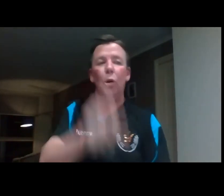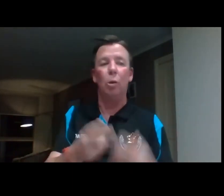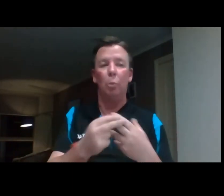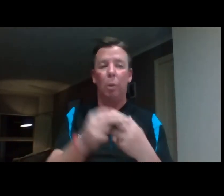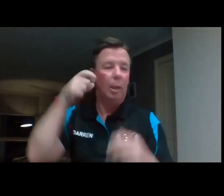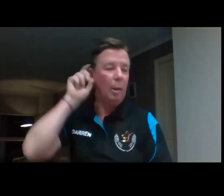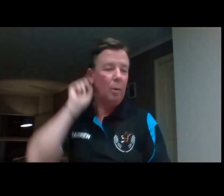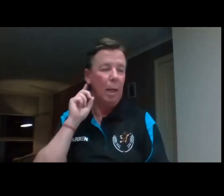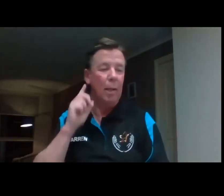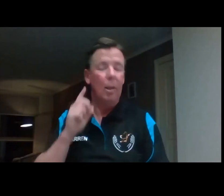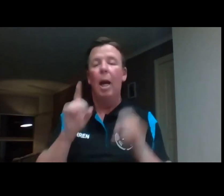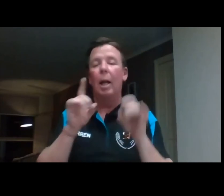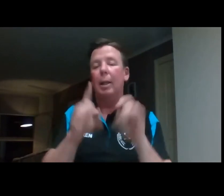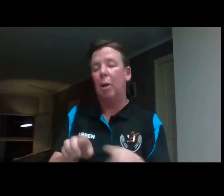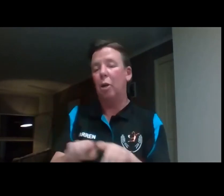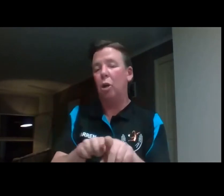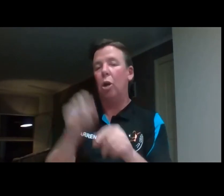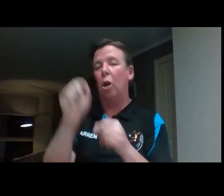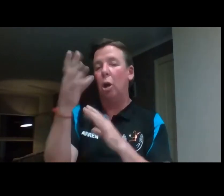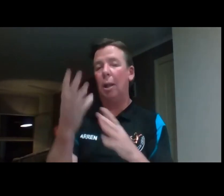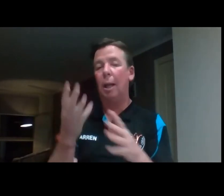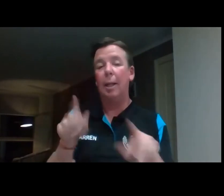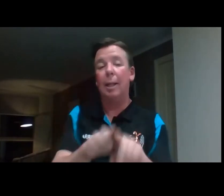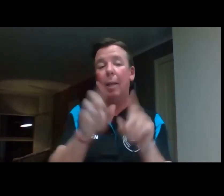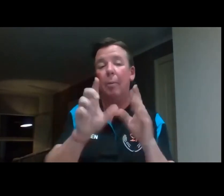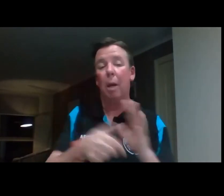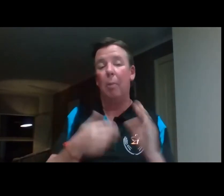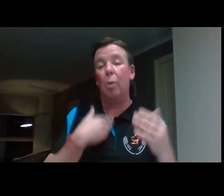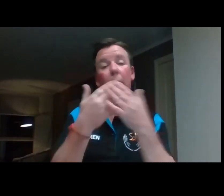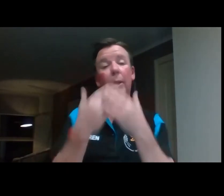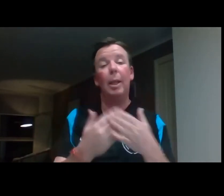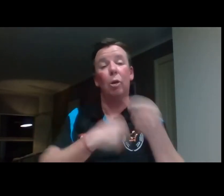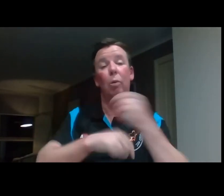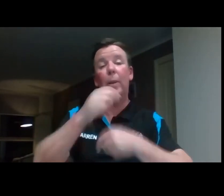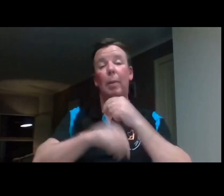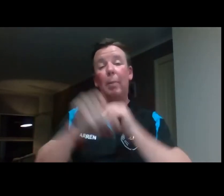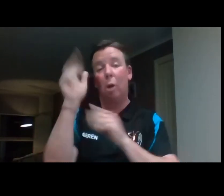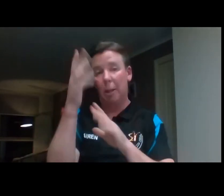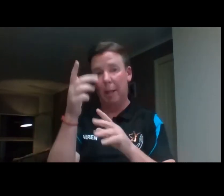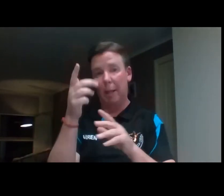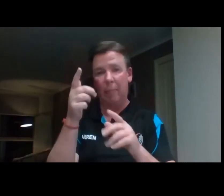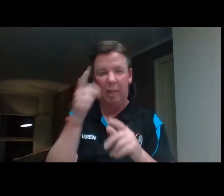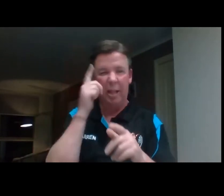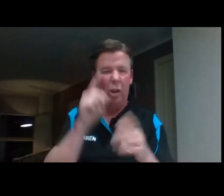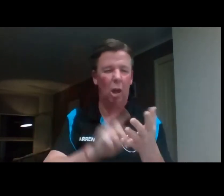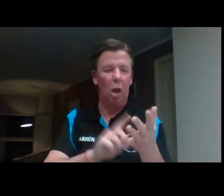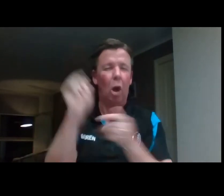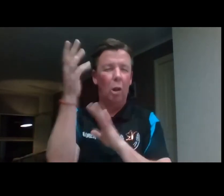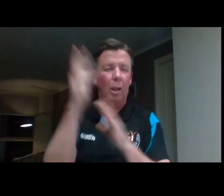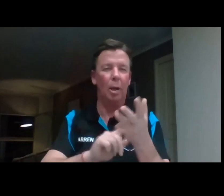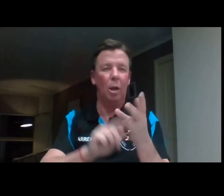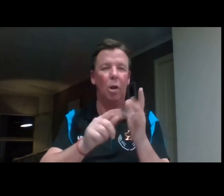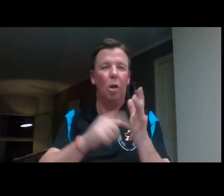relate to a hearing person or someone with a hearing aid and learn Auslan at the same time.